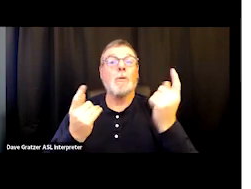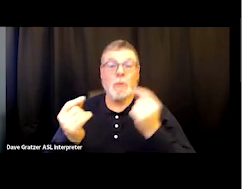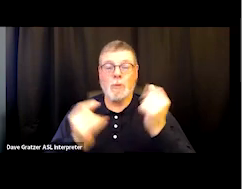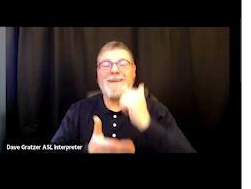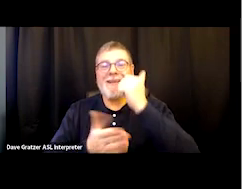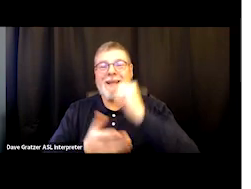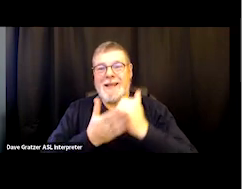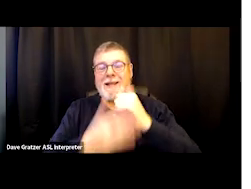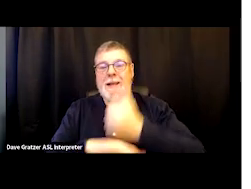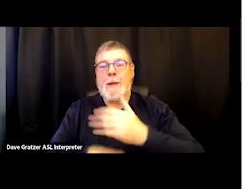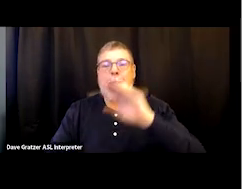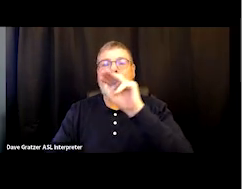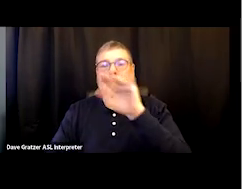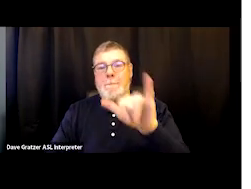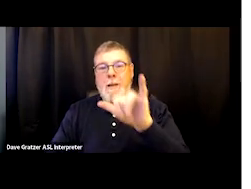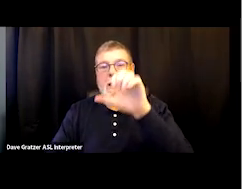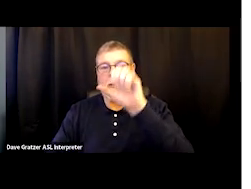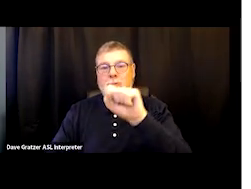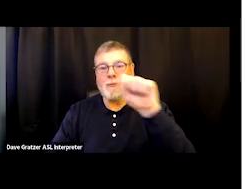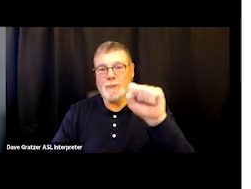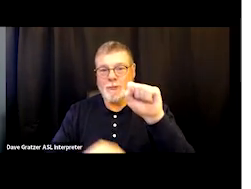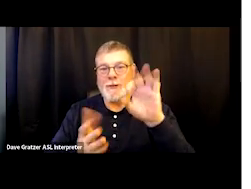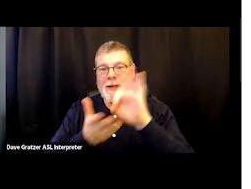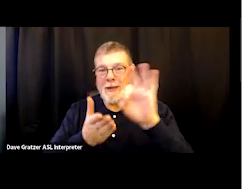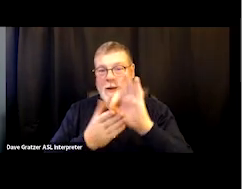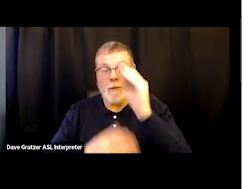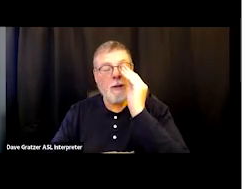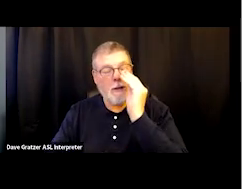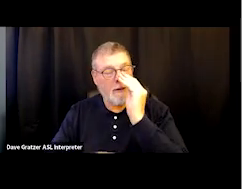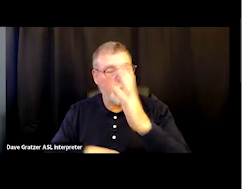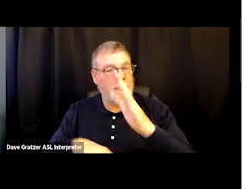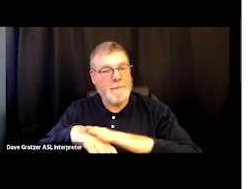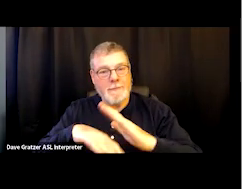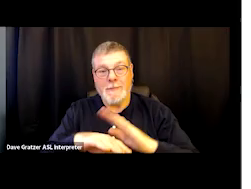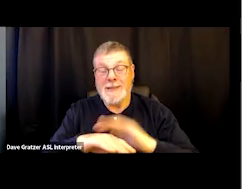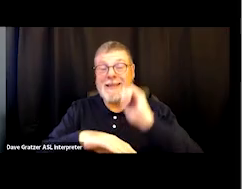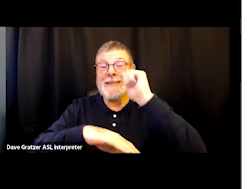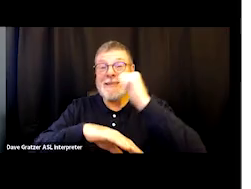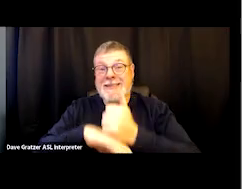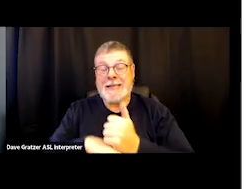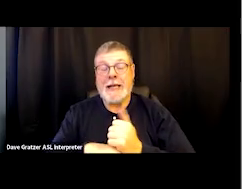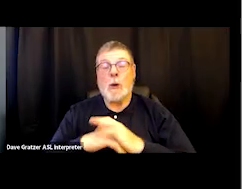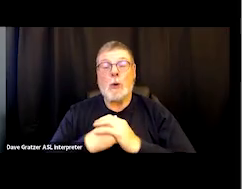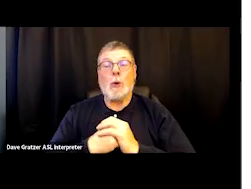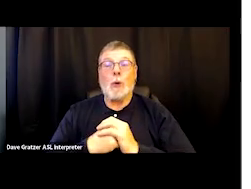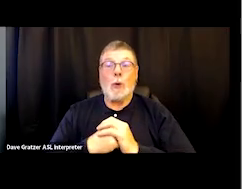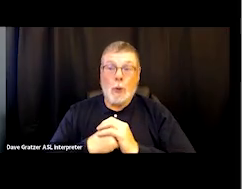a my Social Security account. And I'll just say right away that setting up one of these accounts can be difficult